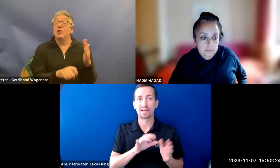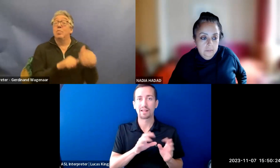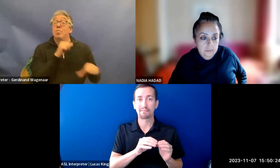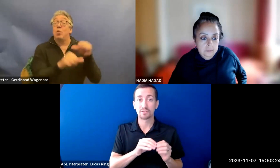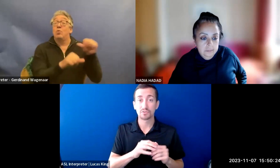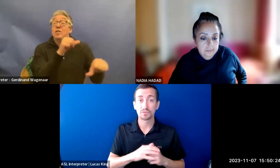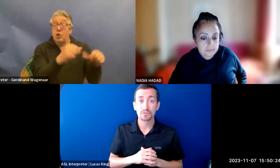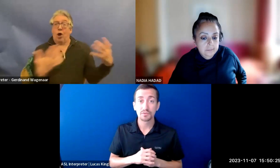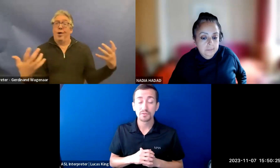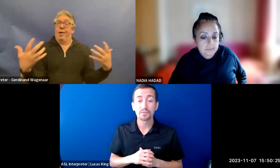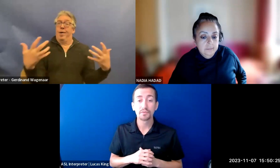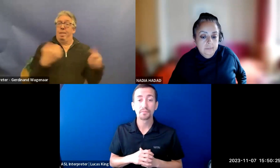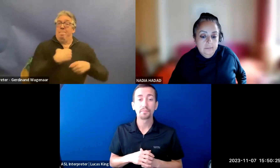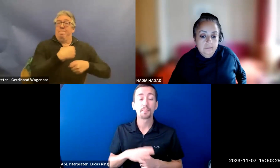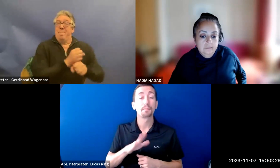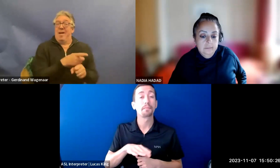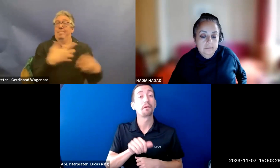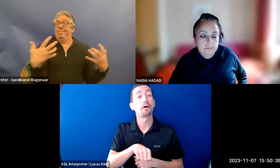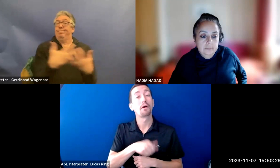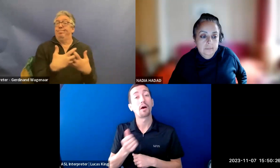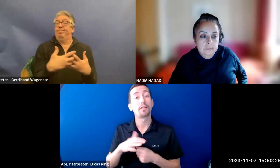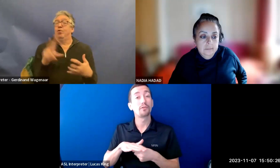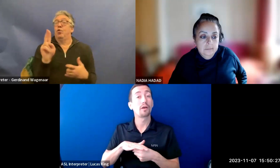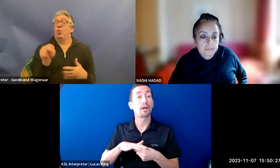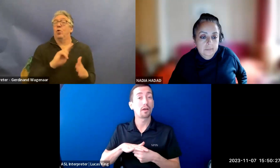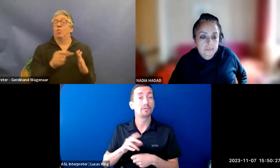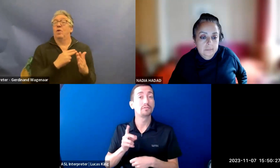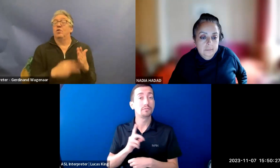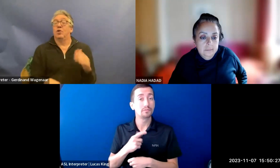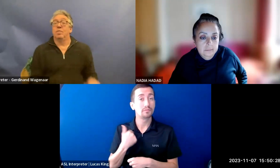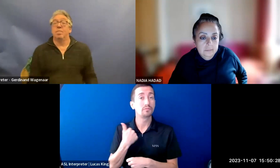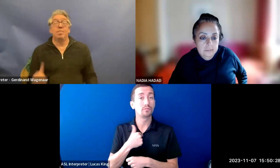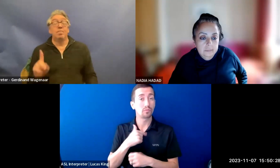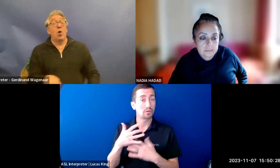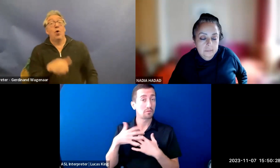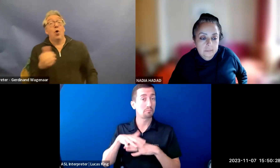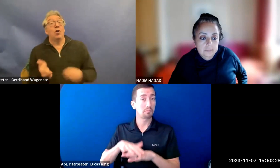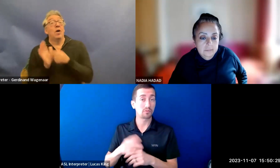Other areas where we are mainstreaming is education.